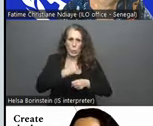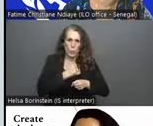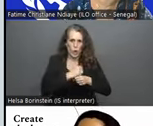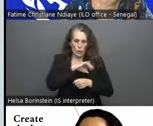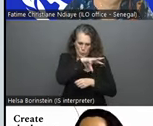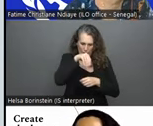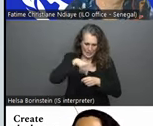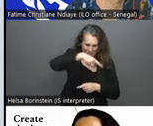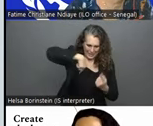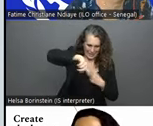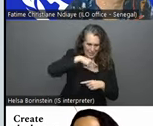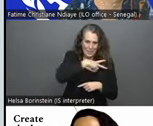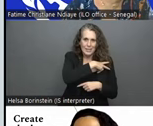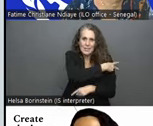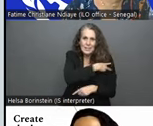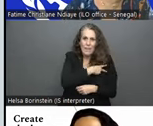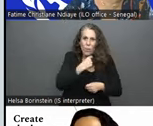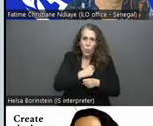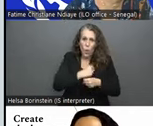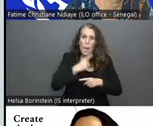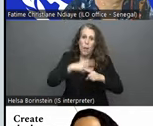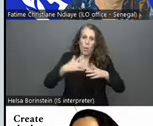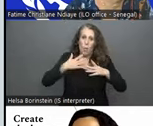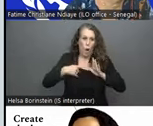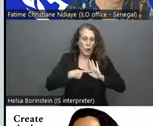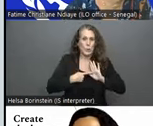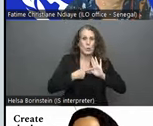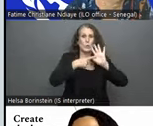staff, but externally to our, our second consumer focus.